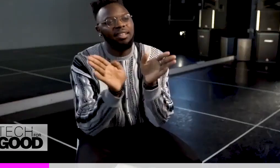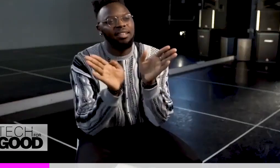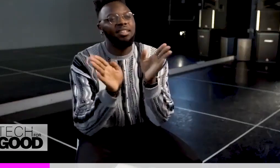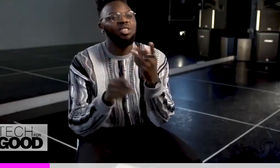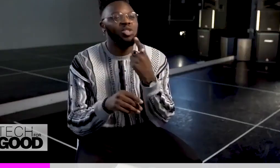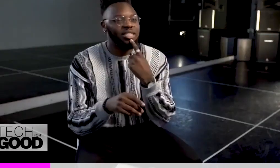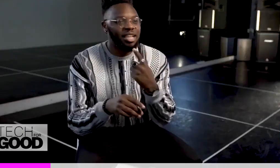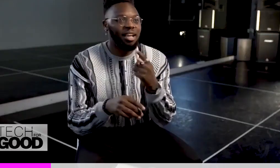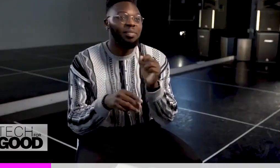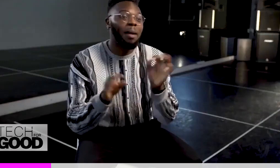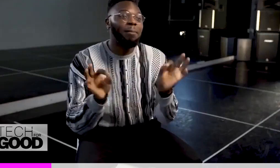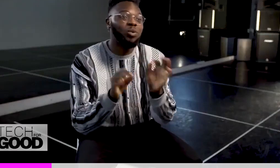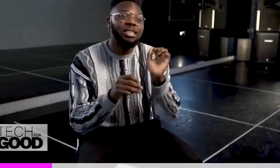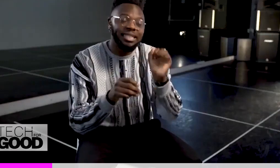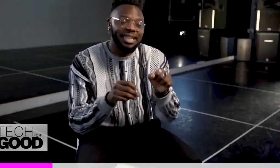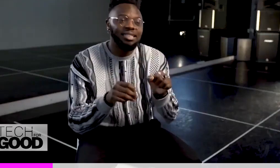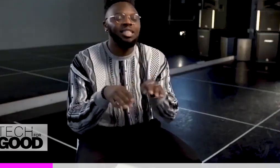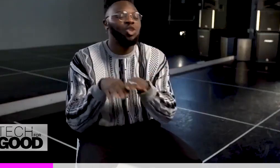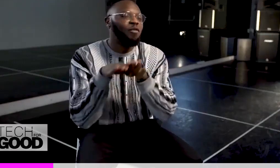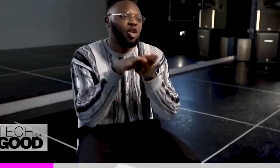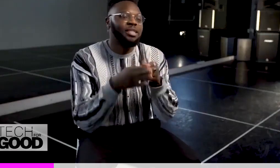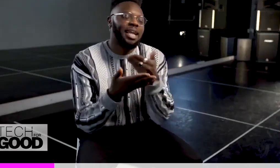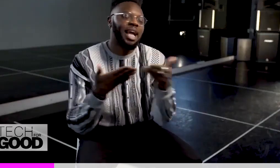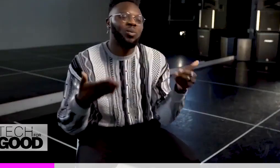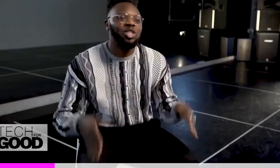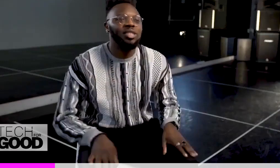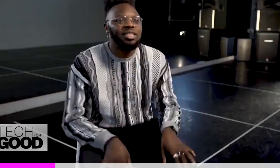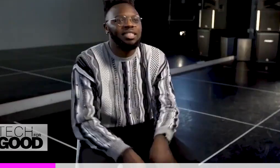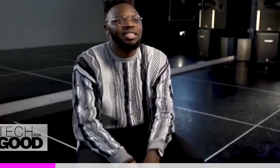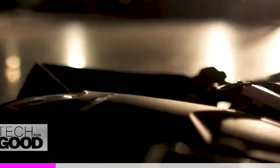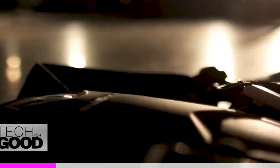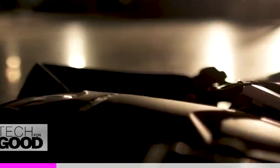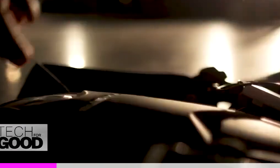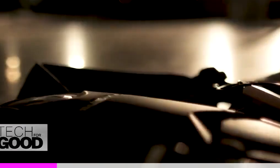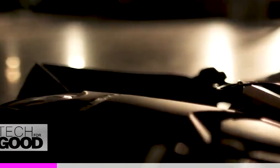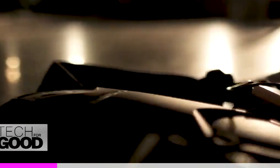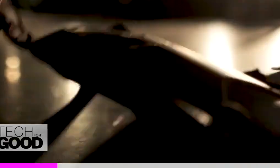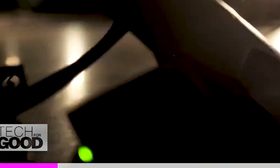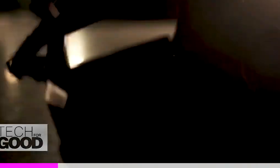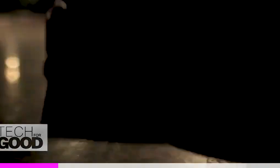We as deaf people access music through FEELING.